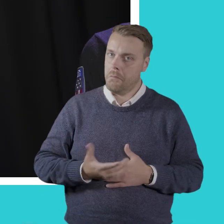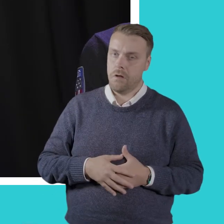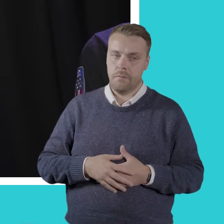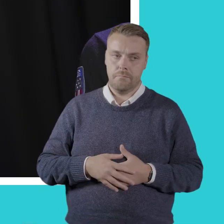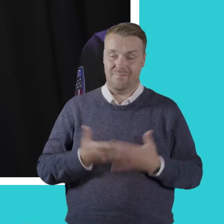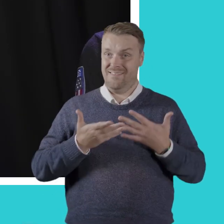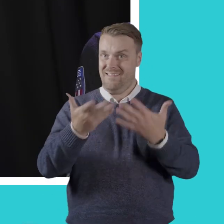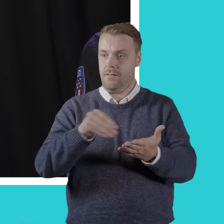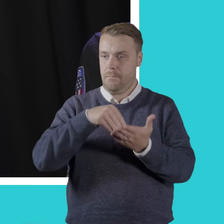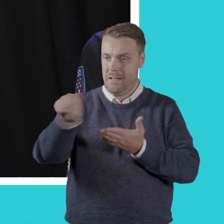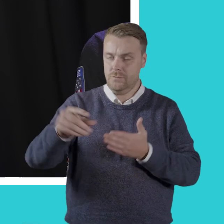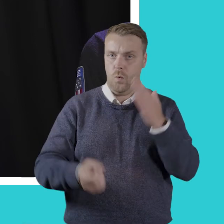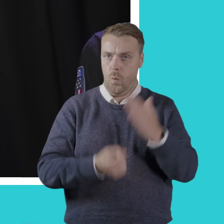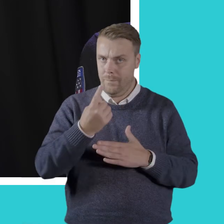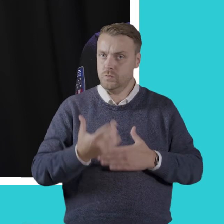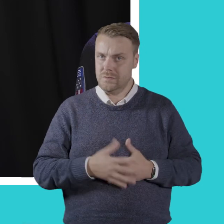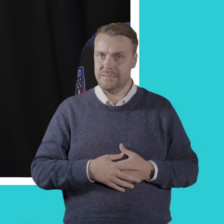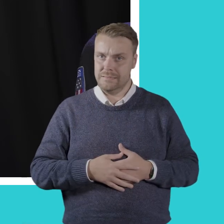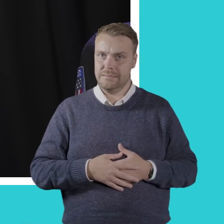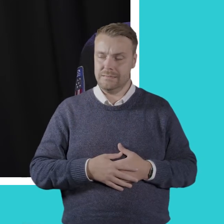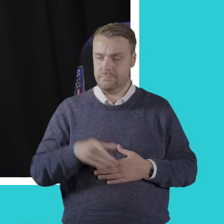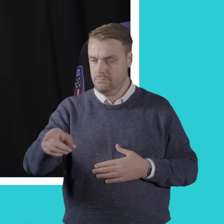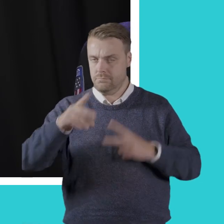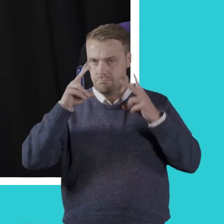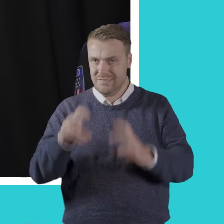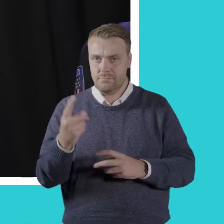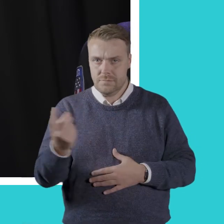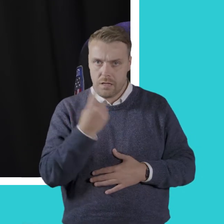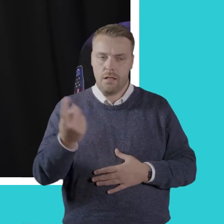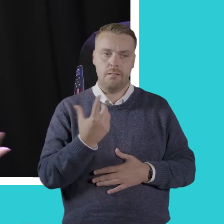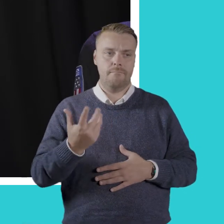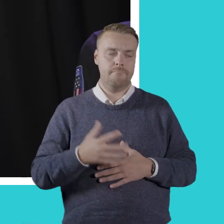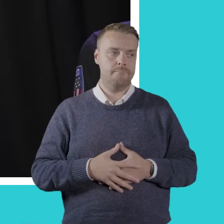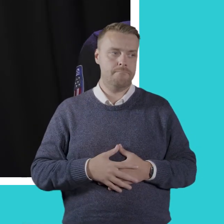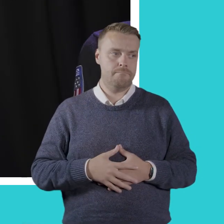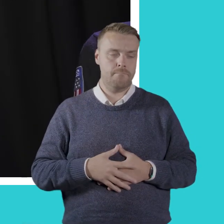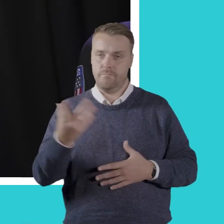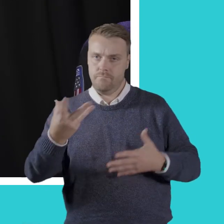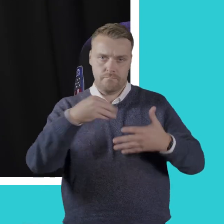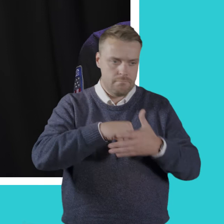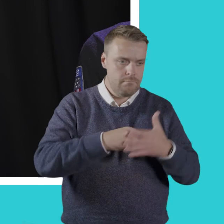opportunities to go and run things and do research and have a say and take parts of events like this.